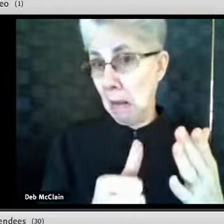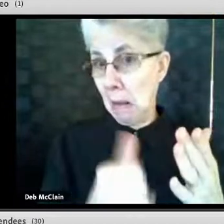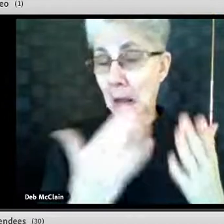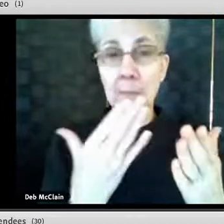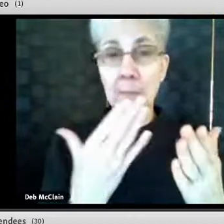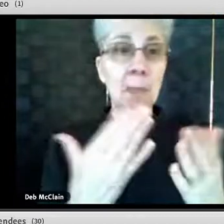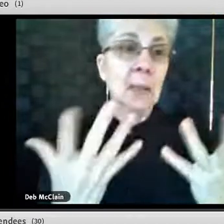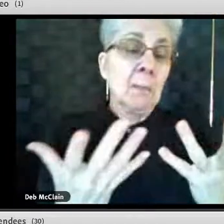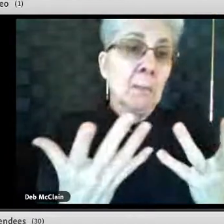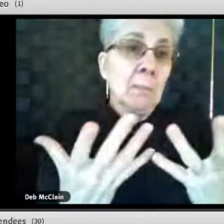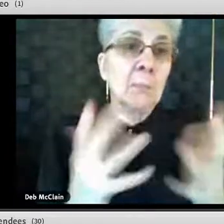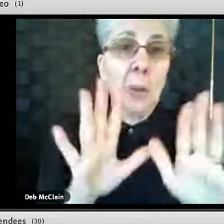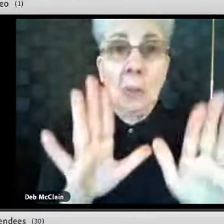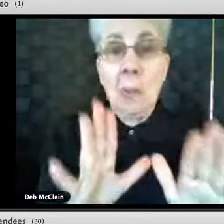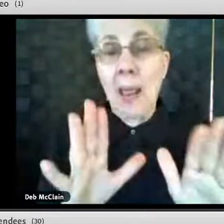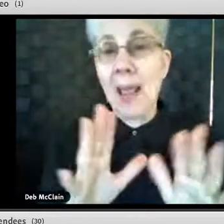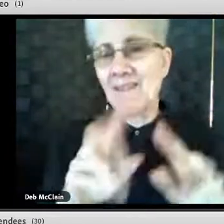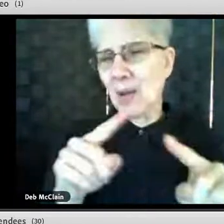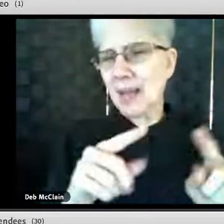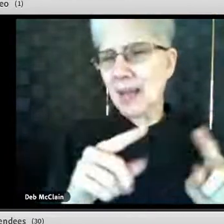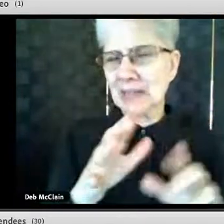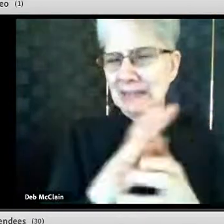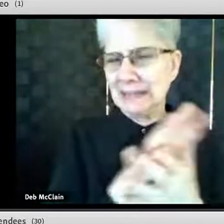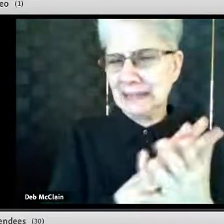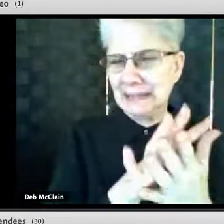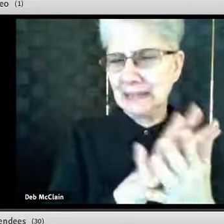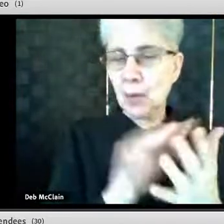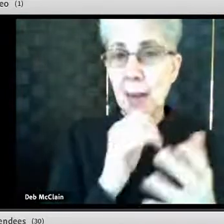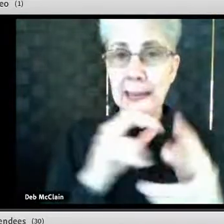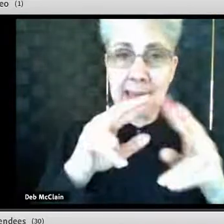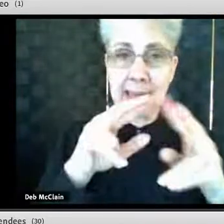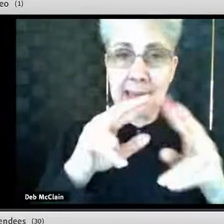It might be kind of grayish in there, and you have to kind of analyze it